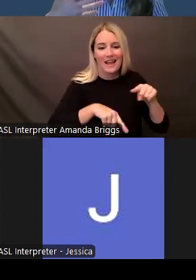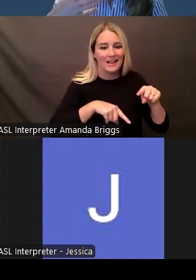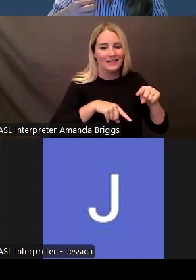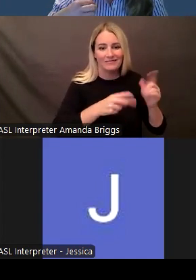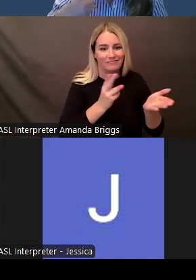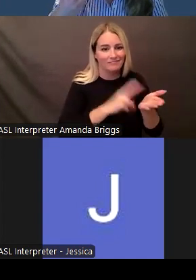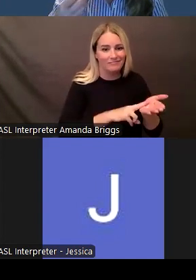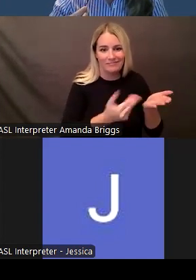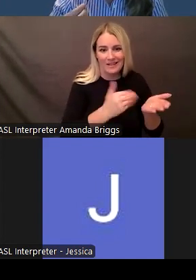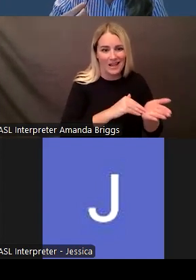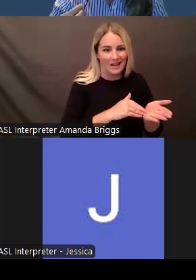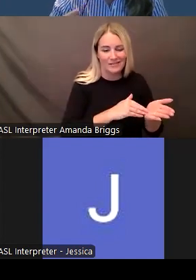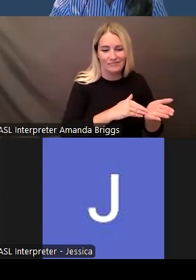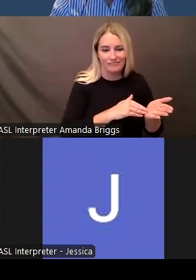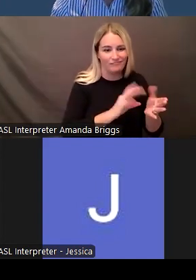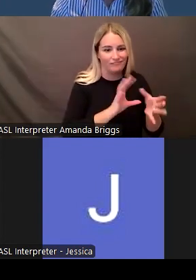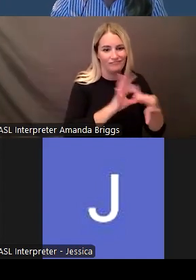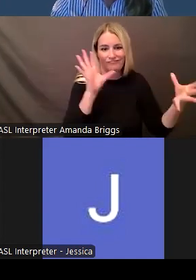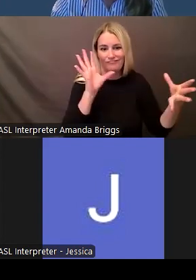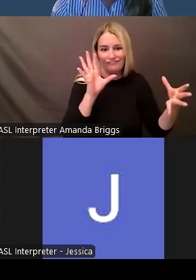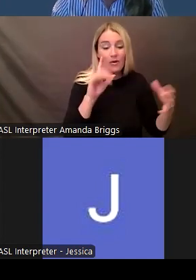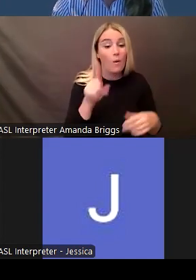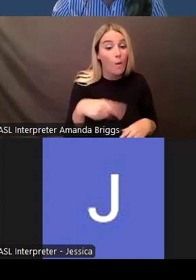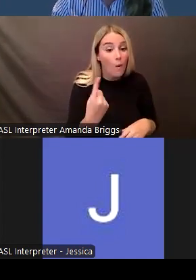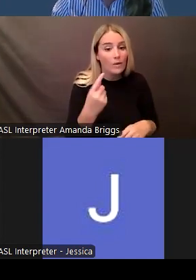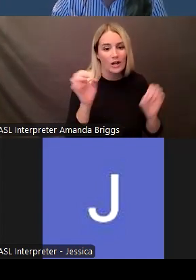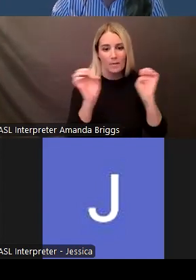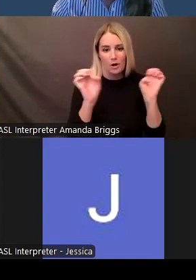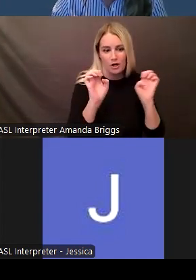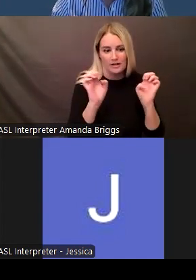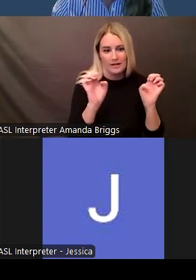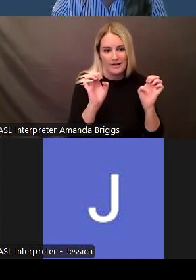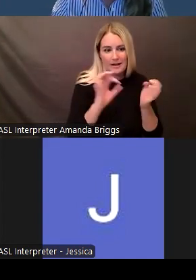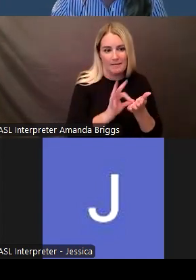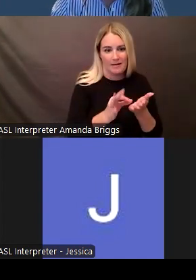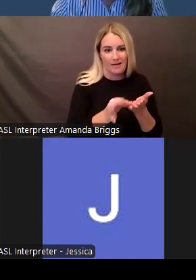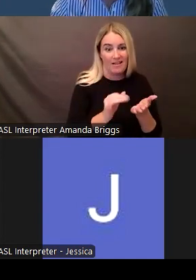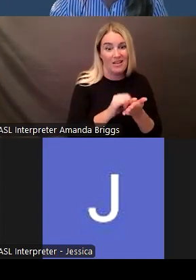And would only have access to emergency medical, which has very limited coverage.